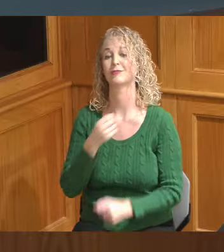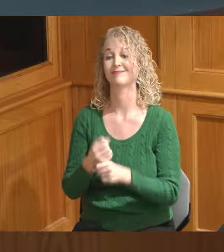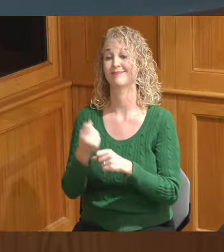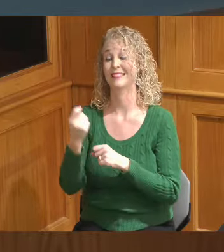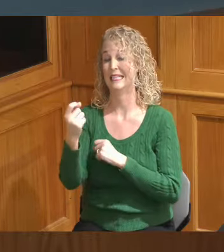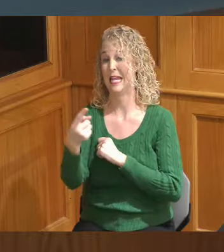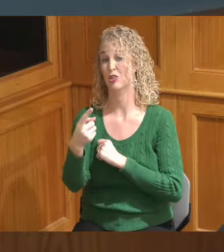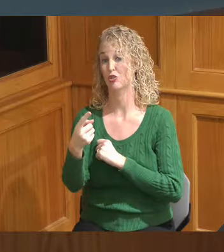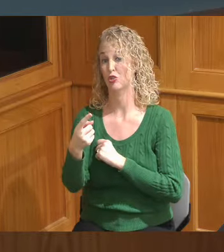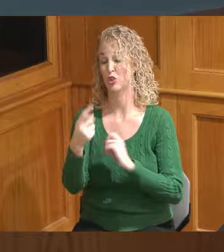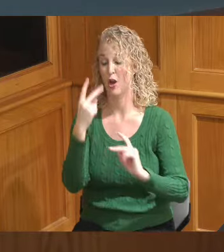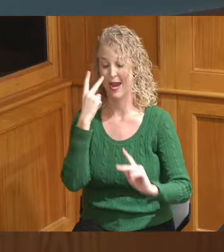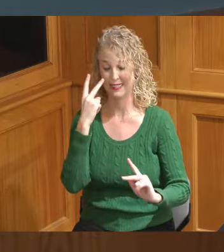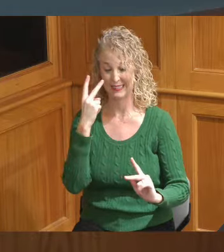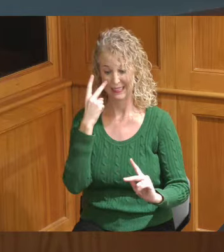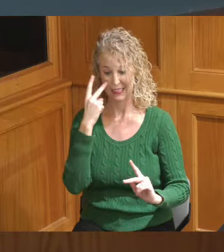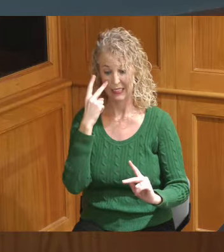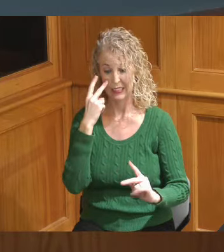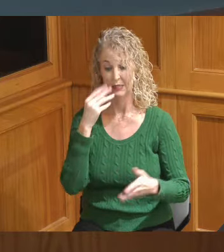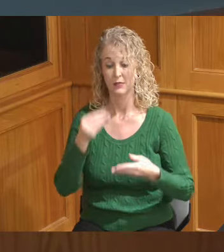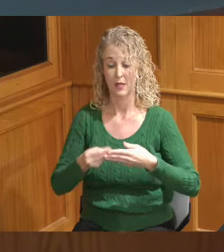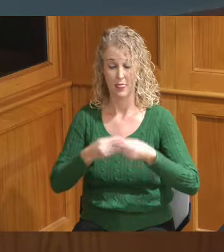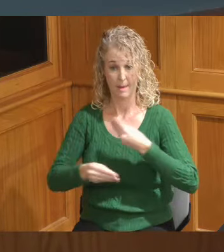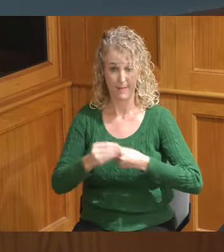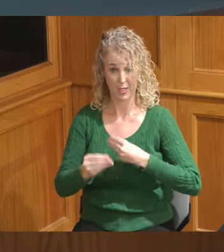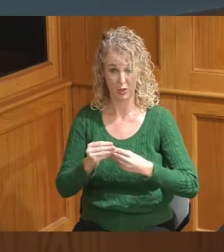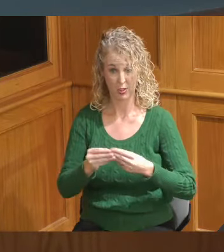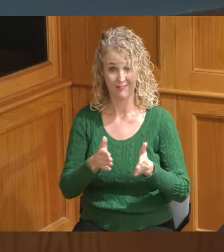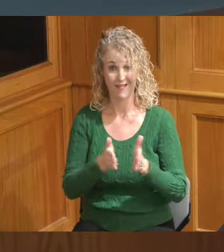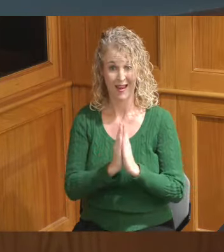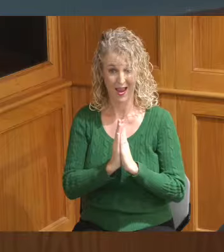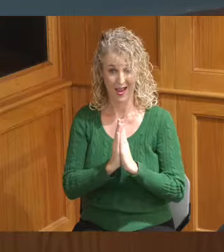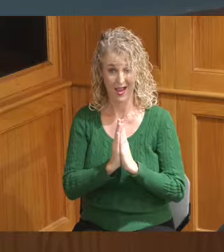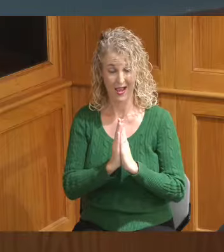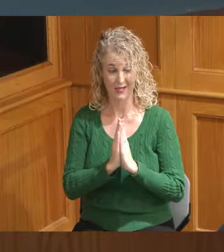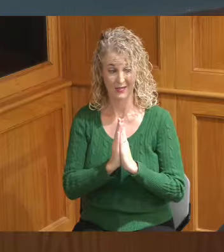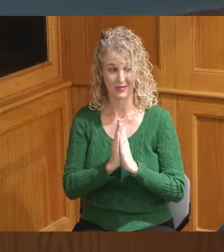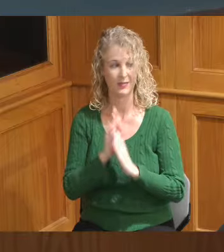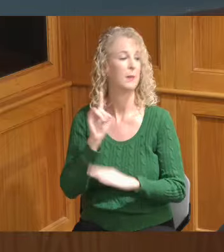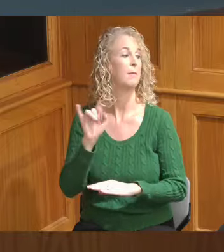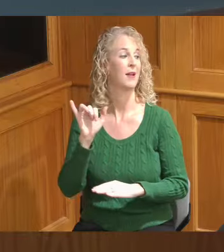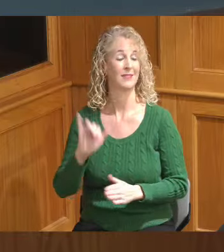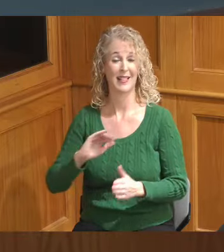slated here for the capital budget and how what's happening at the national level might negatively